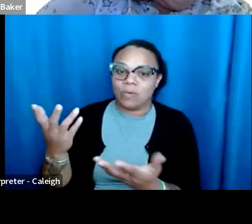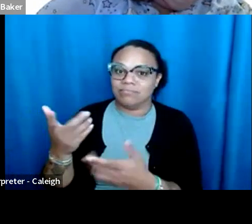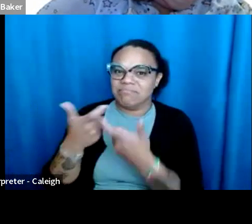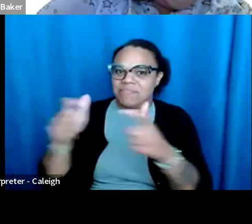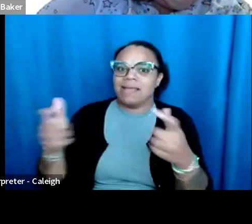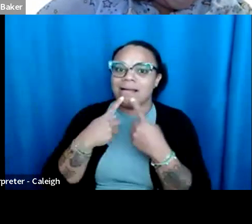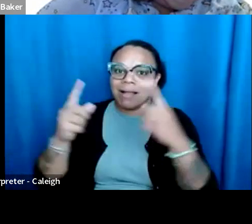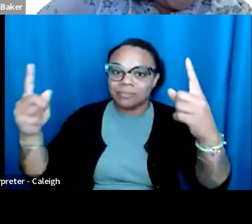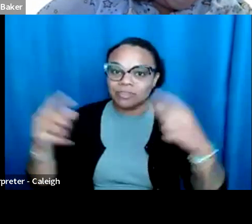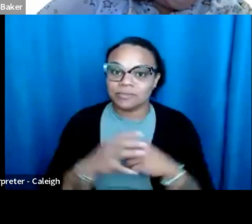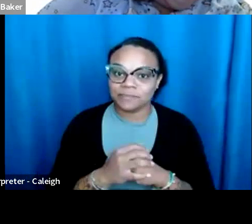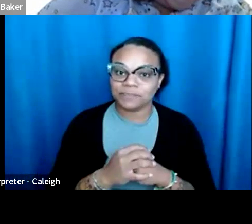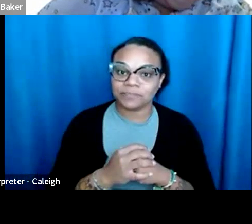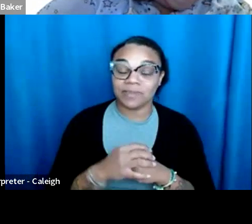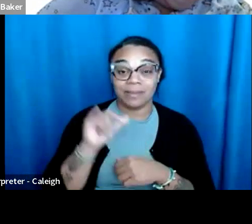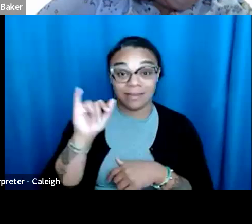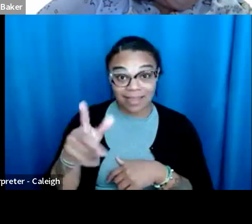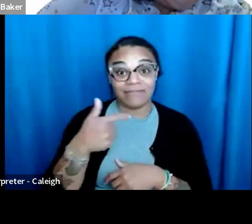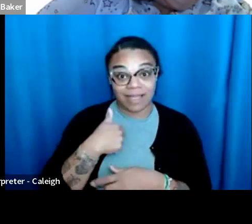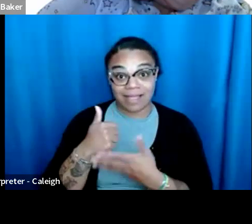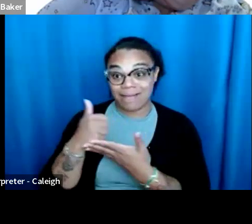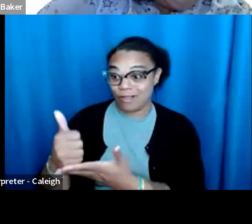And if I made that person's life a little bit better,